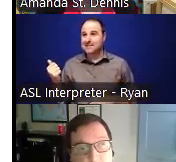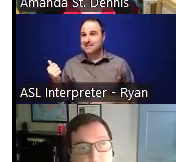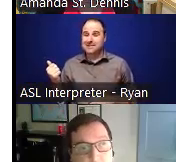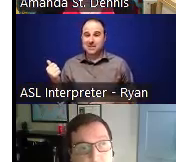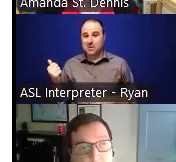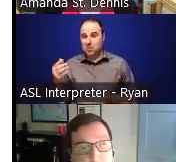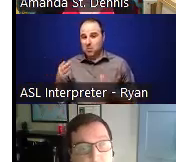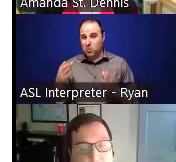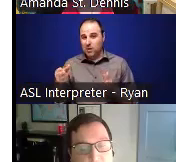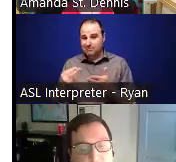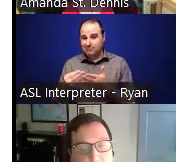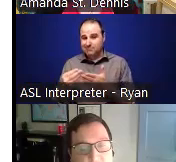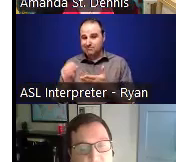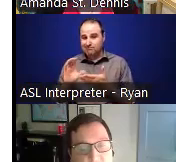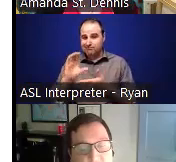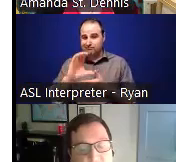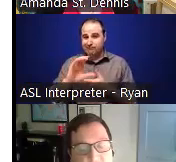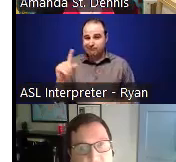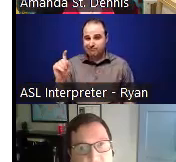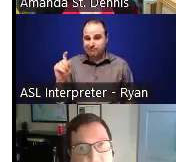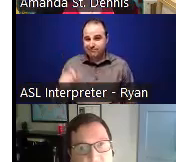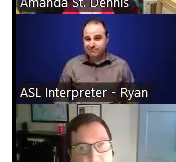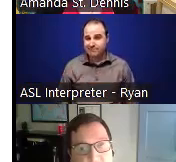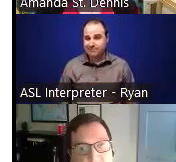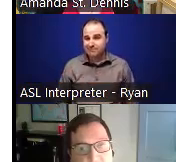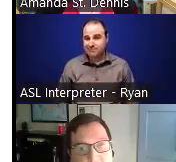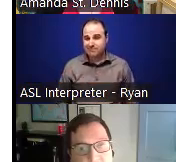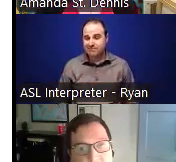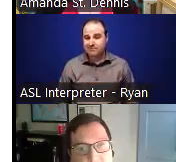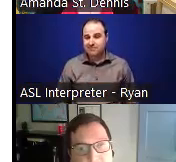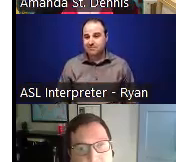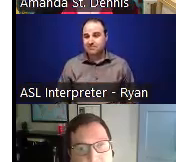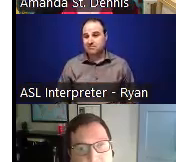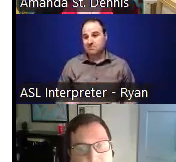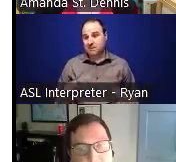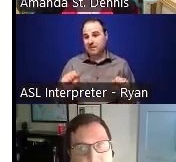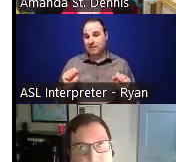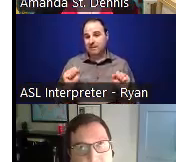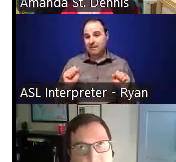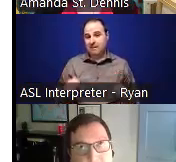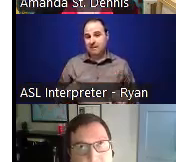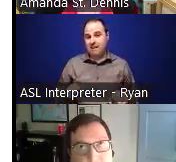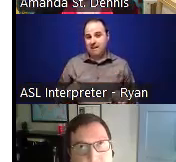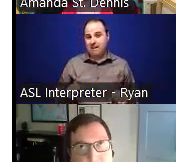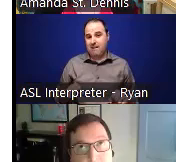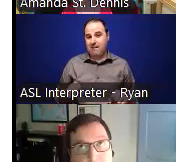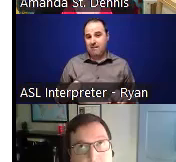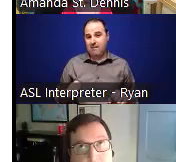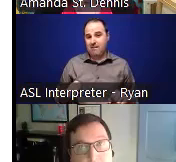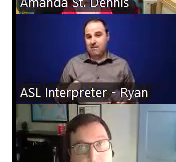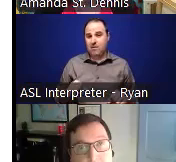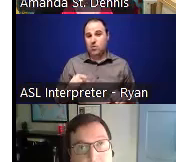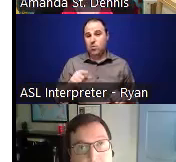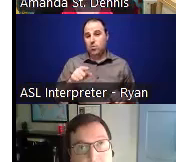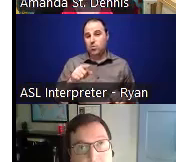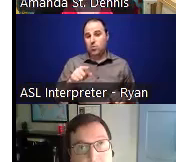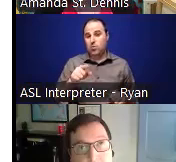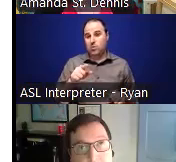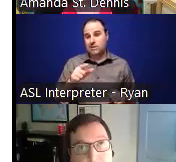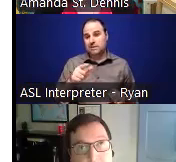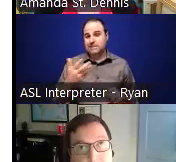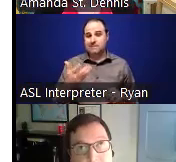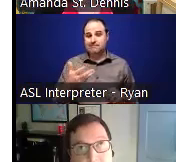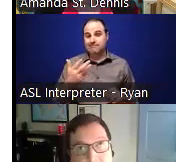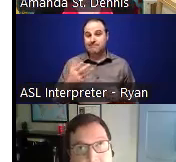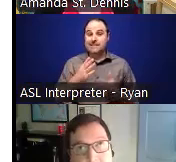is there a way that perhaps you can help take some of that load so that we're not having to